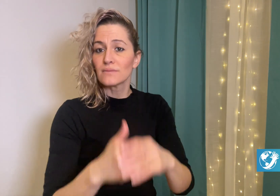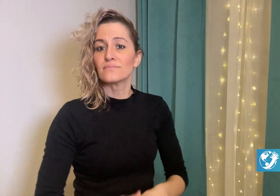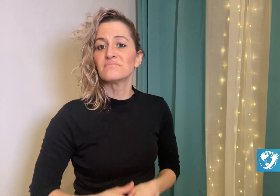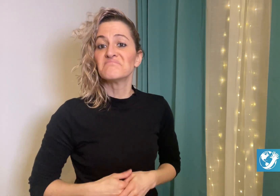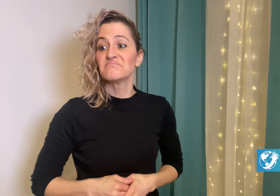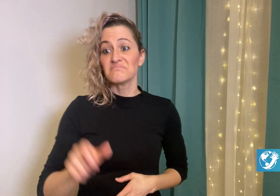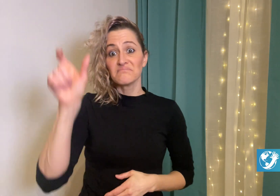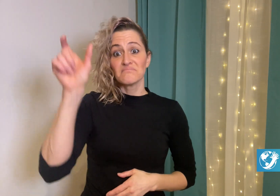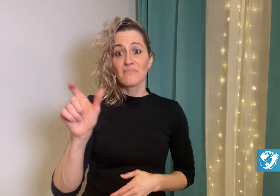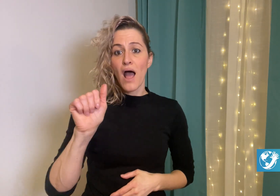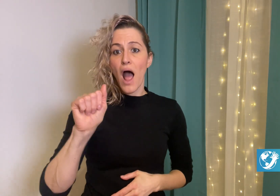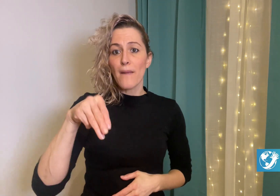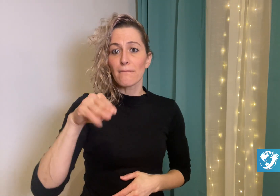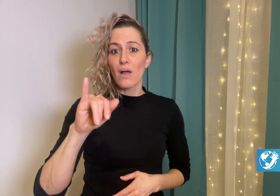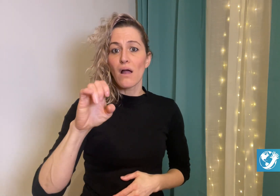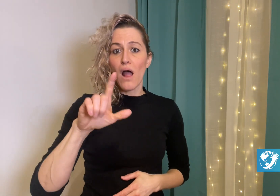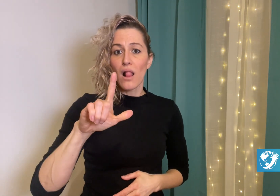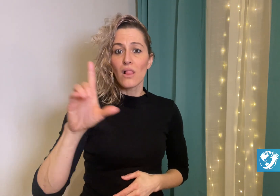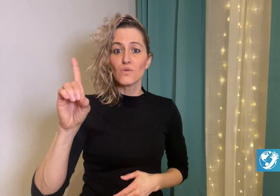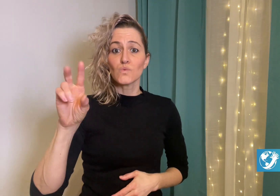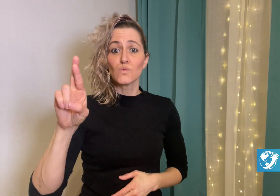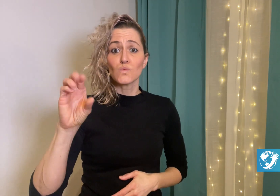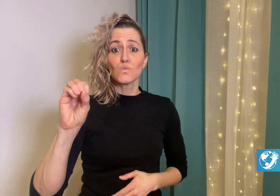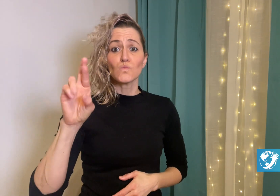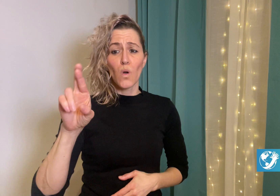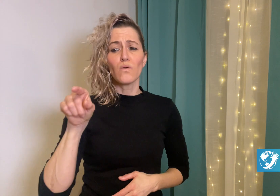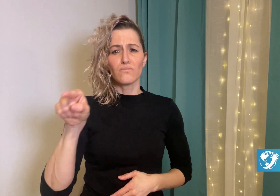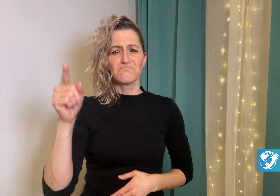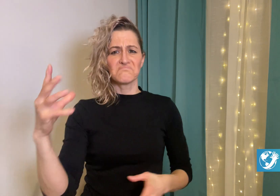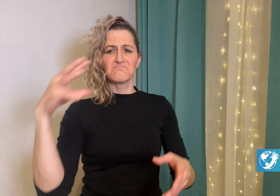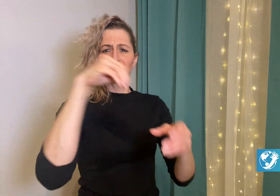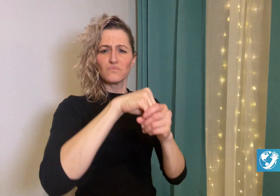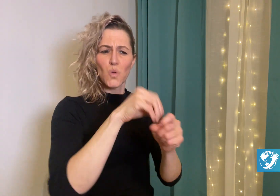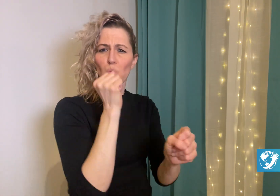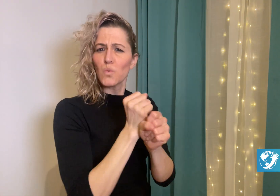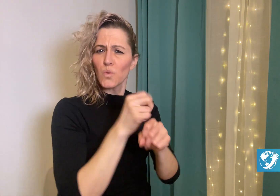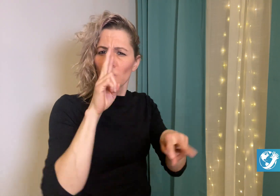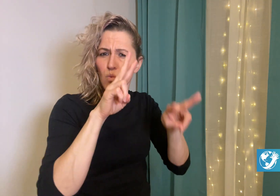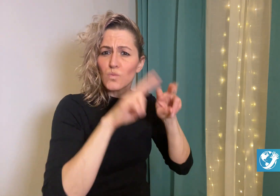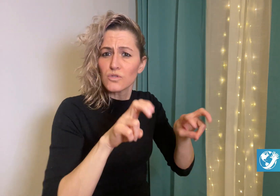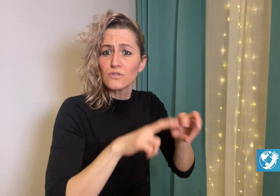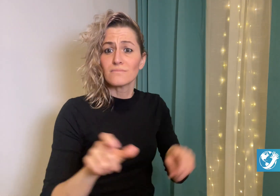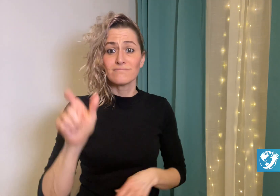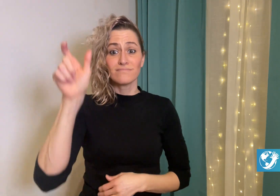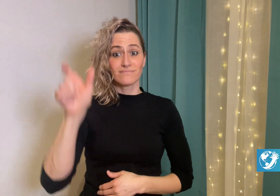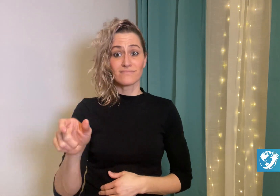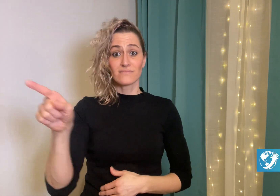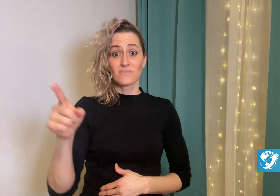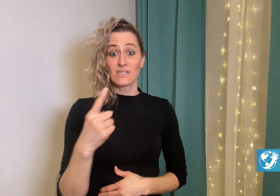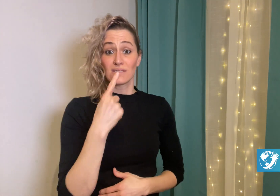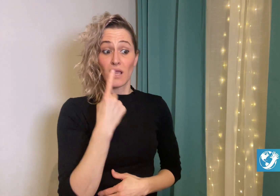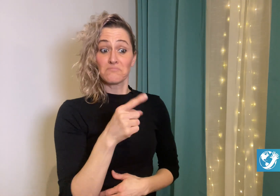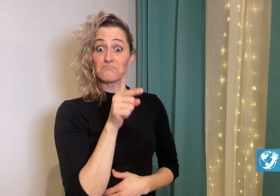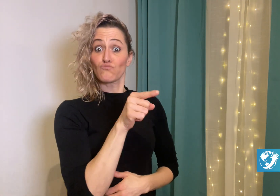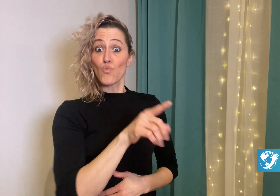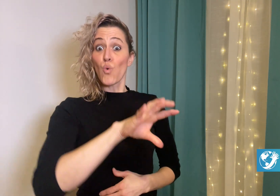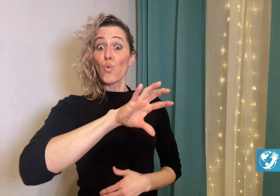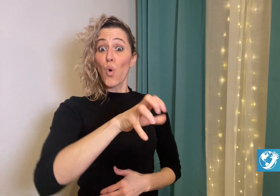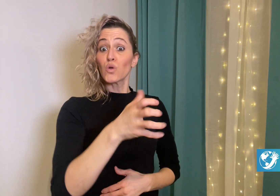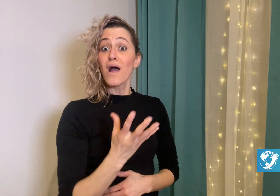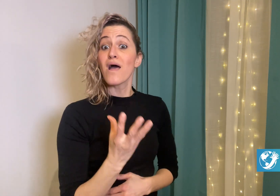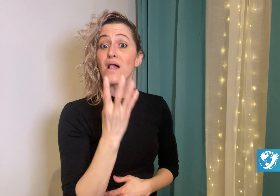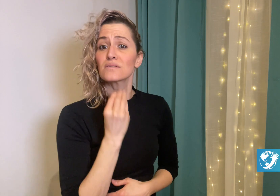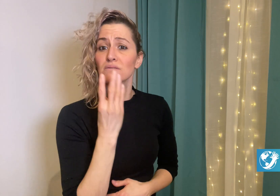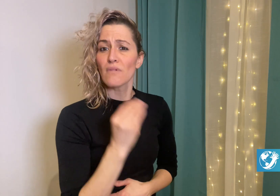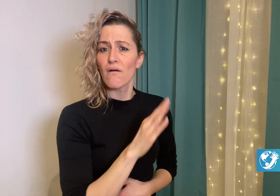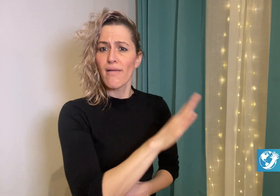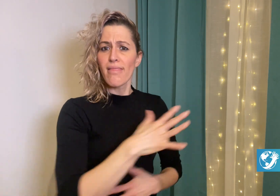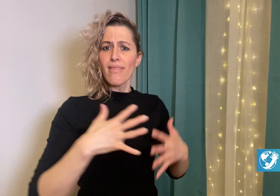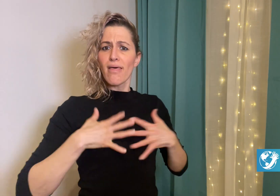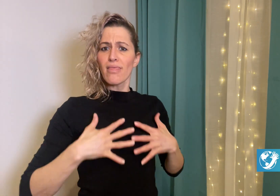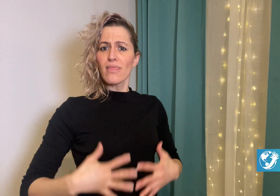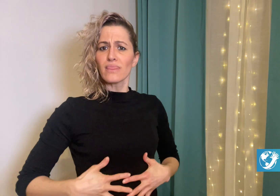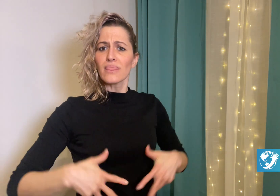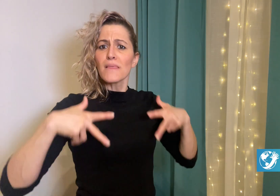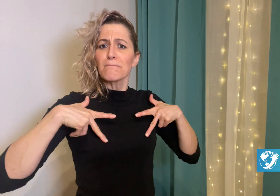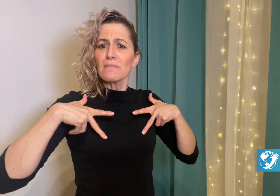Amiel Dror, one of the researchers said that Israel’s Health Ministry